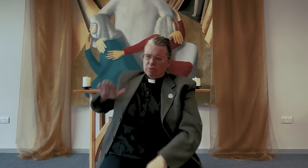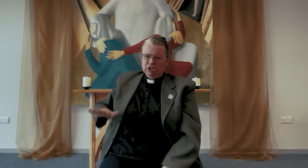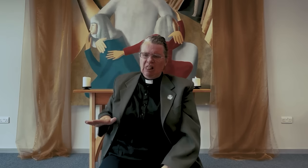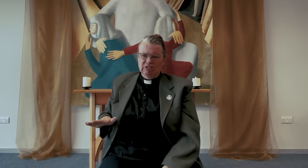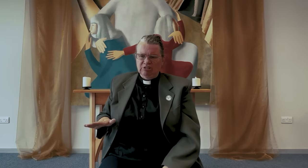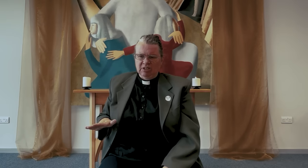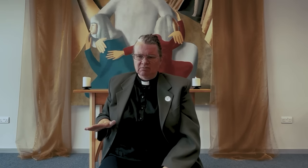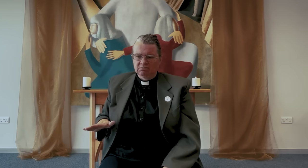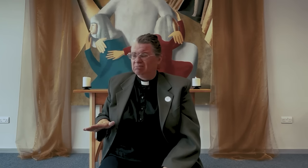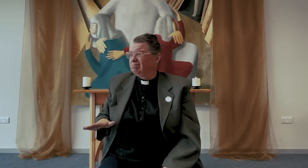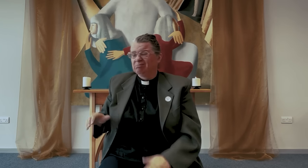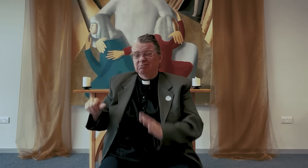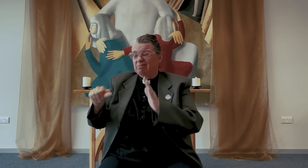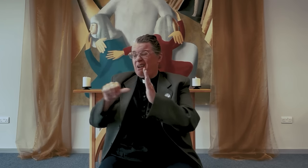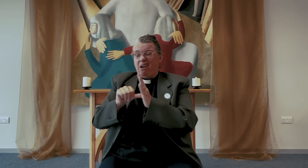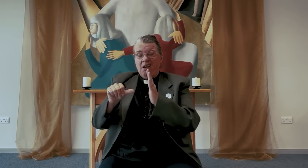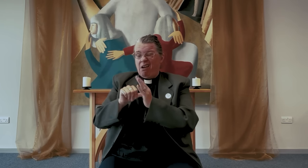it is hard to grow in our faith.